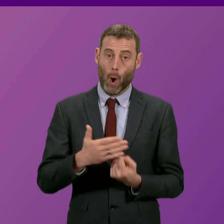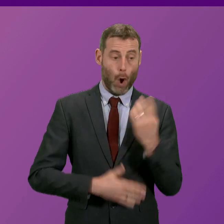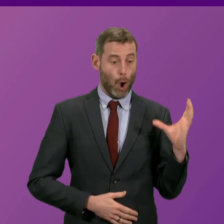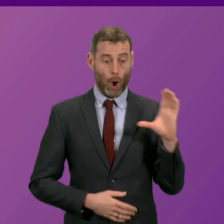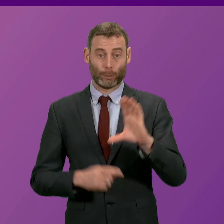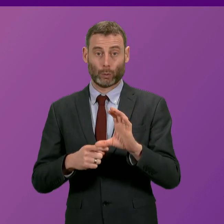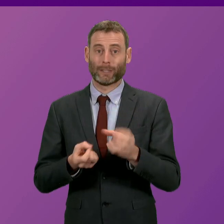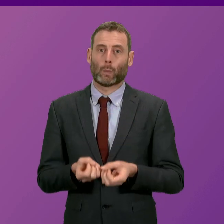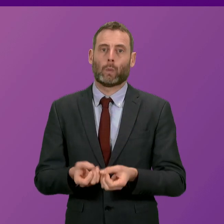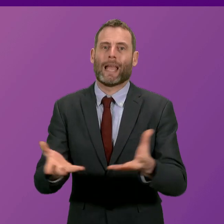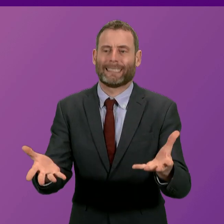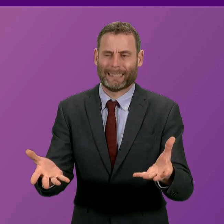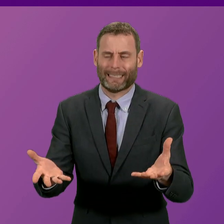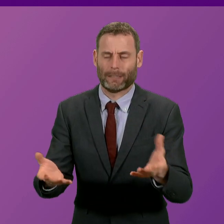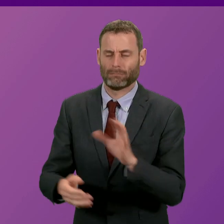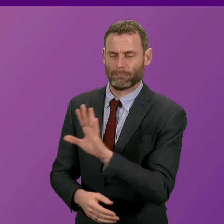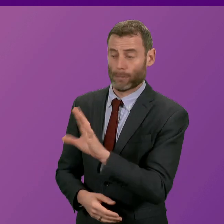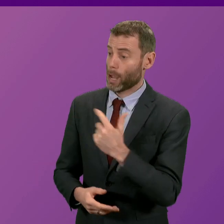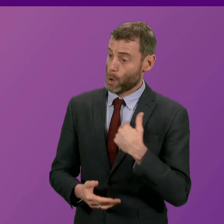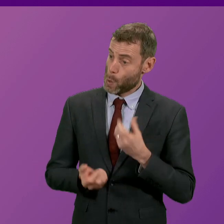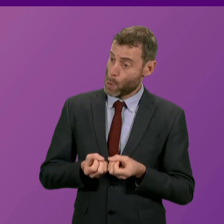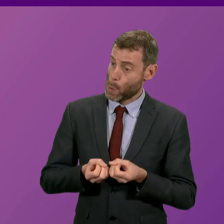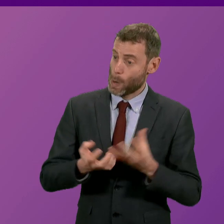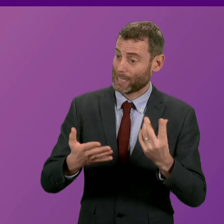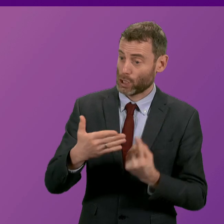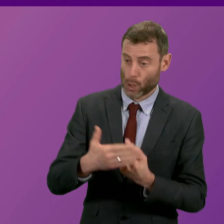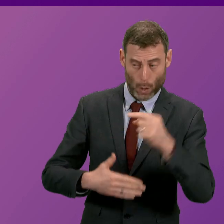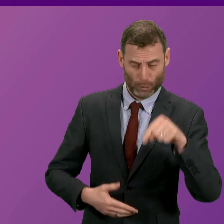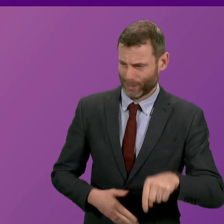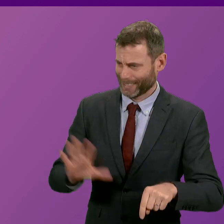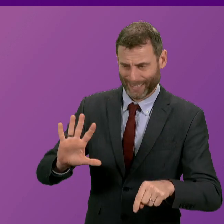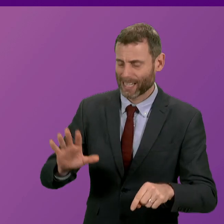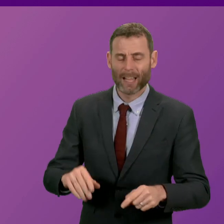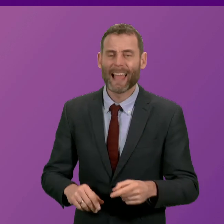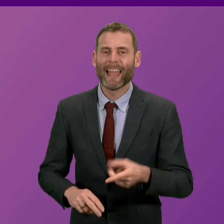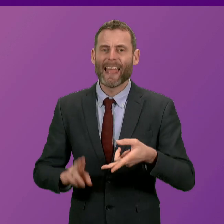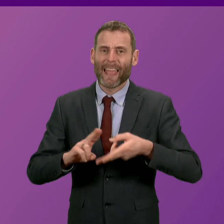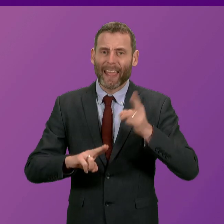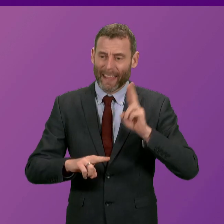of the opportunity will be if the Government is unable on 1 April to put the practical proposals